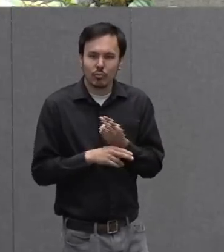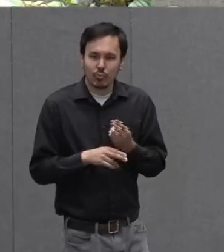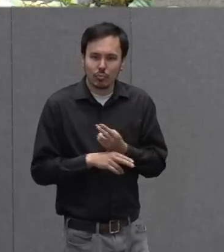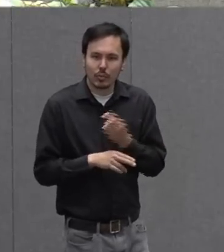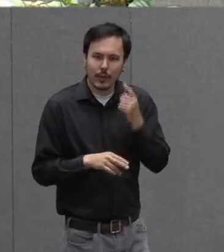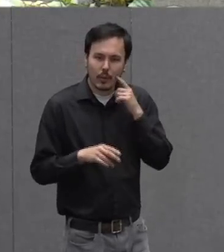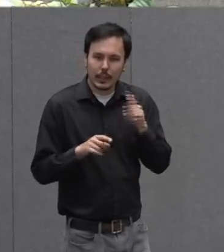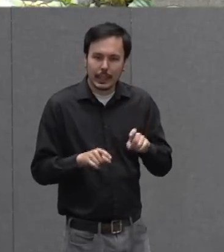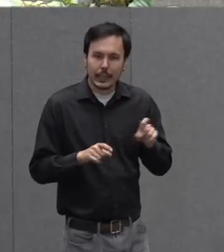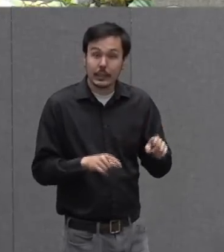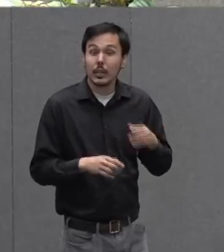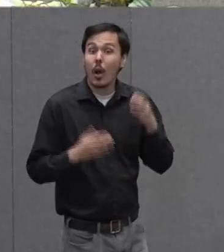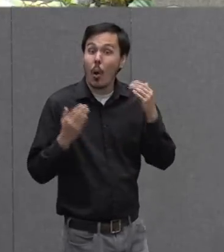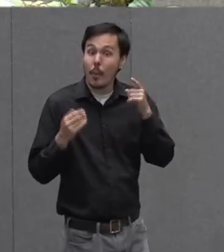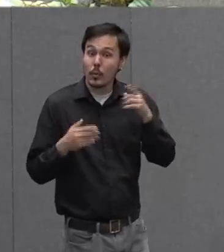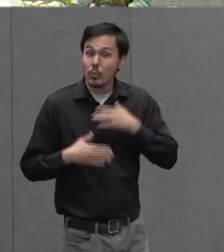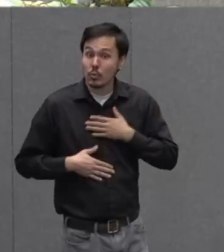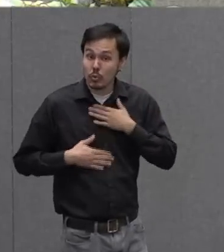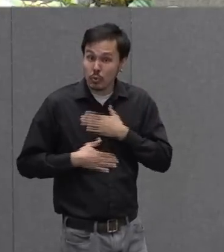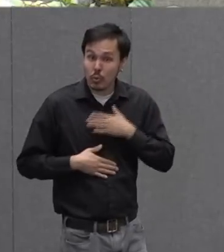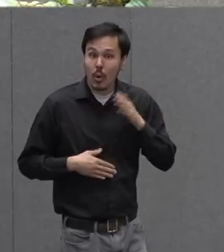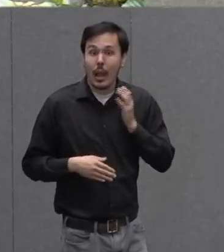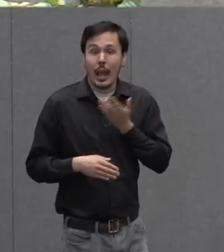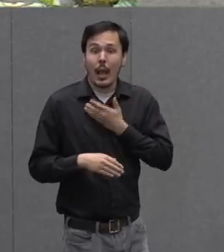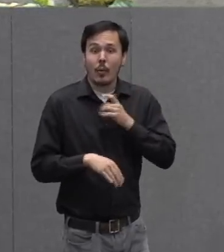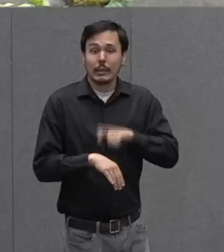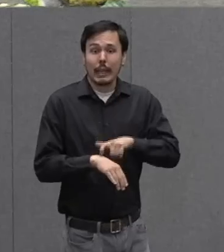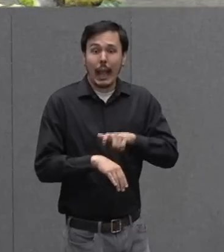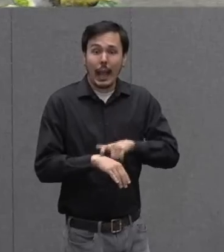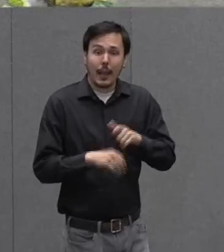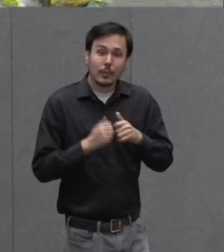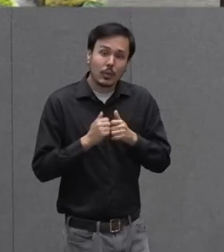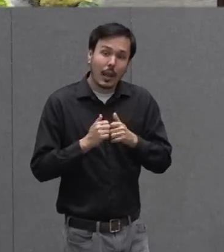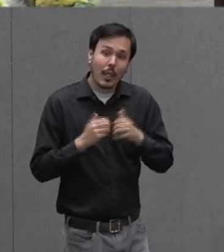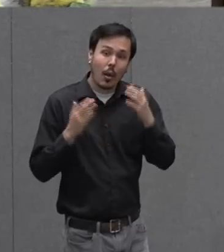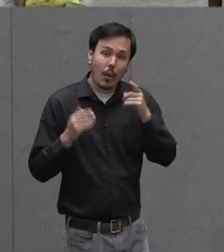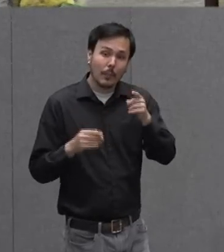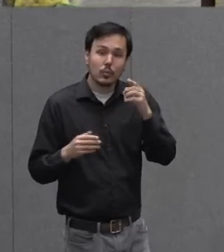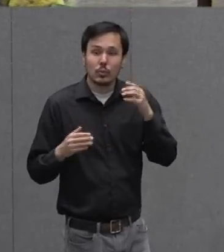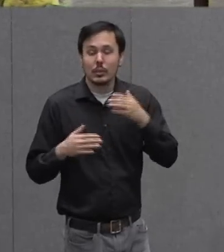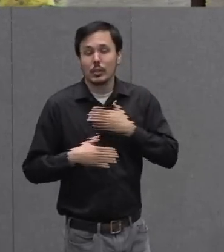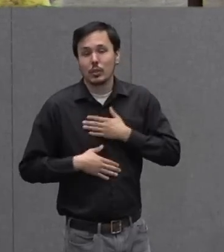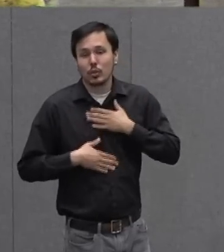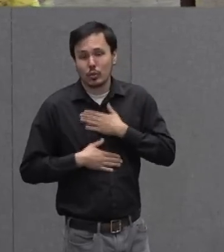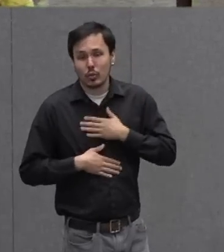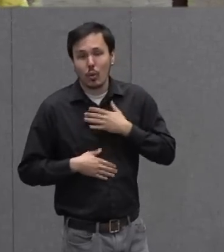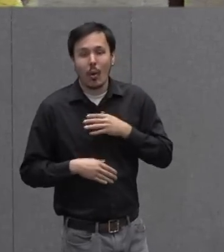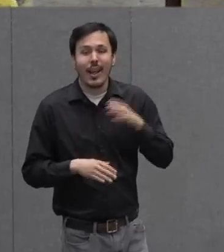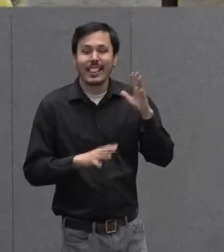So I hope you enjoyed our time together and I hope you enjoyed "The Legend of Rock Paper Scissors"